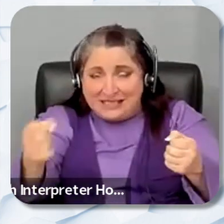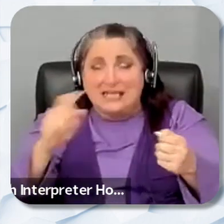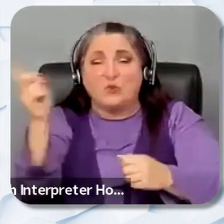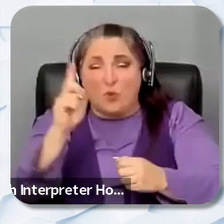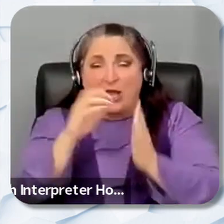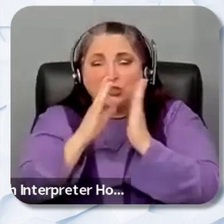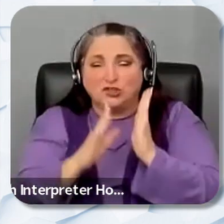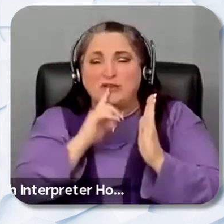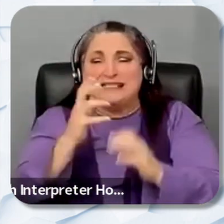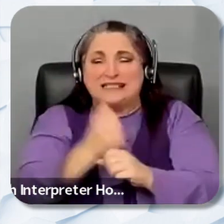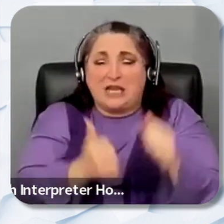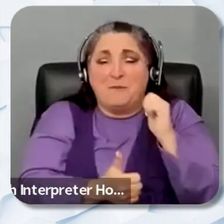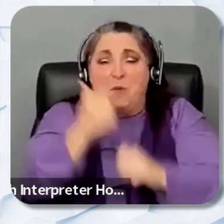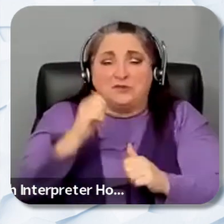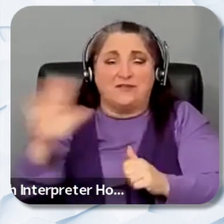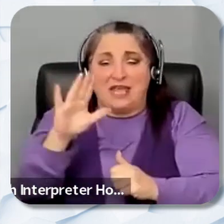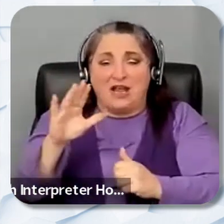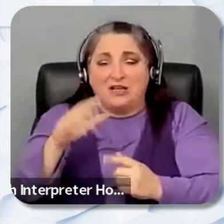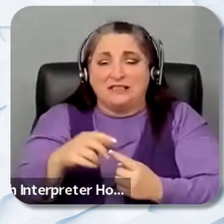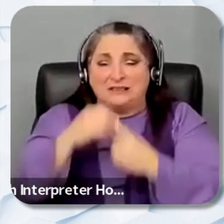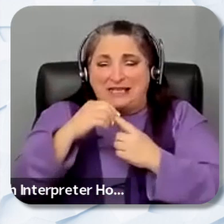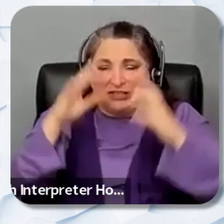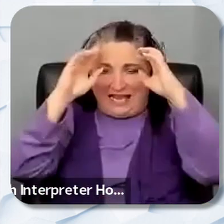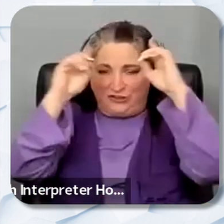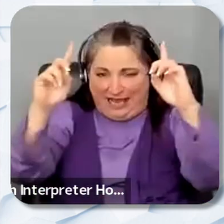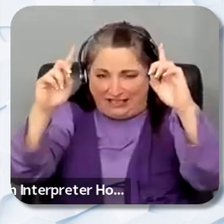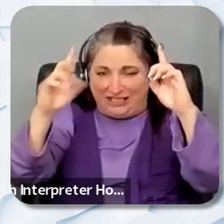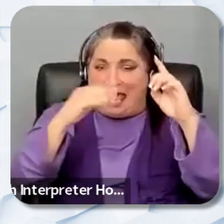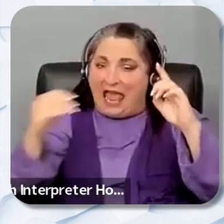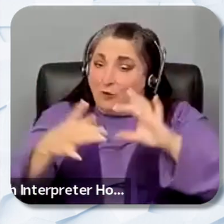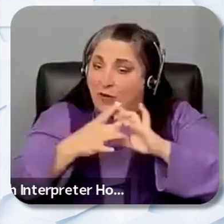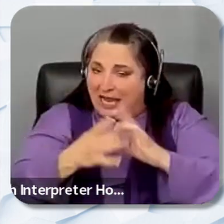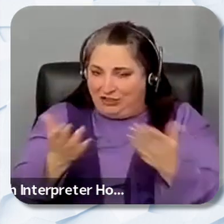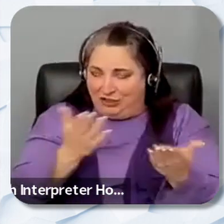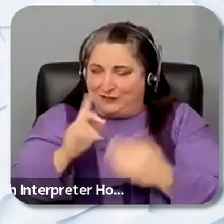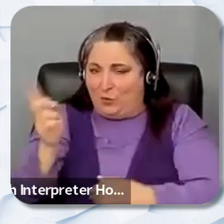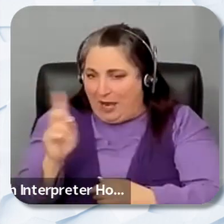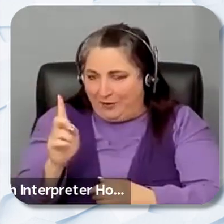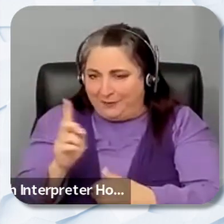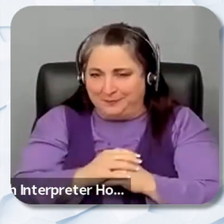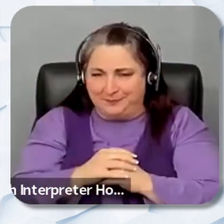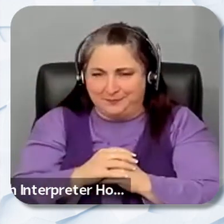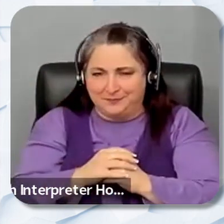the majority of their special education and related services. And so it's about, "Does